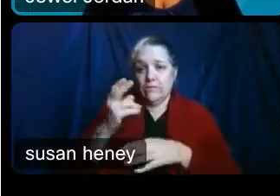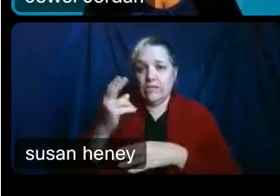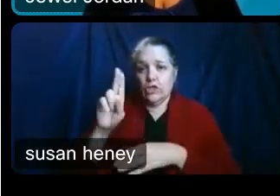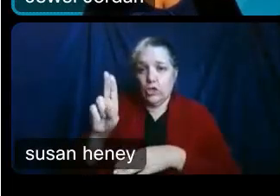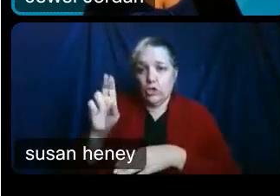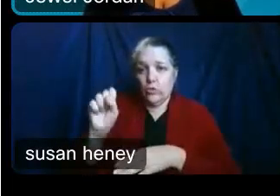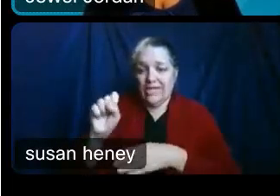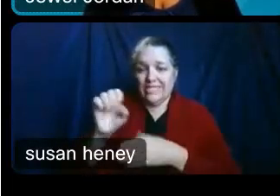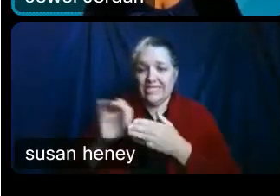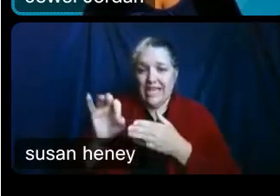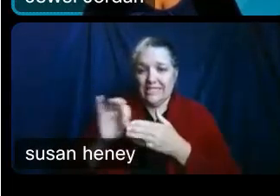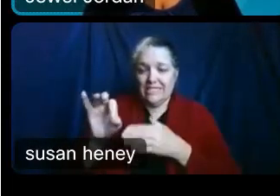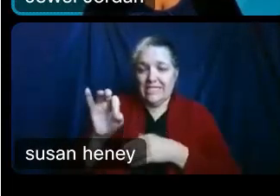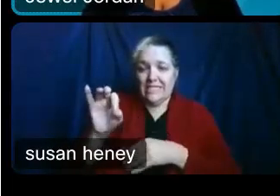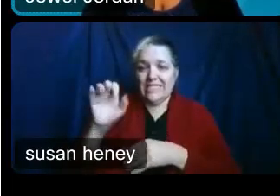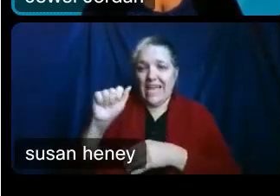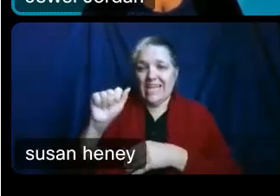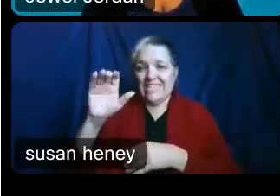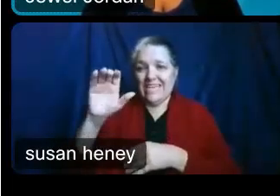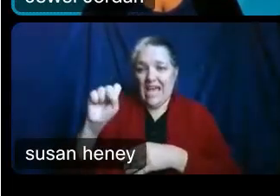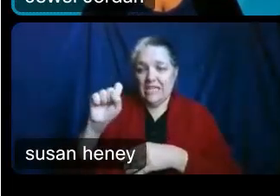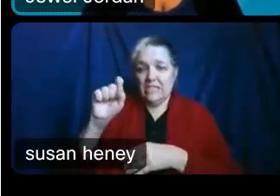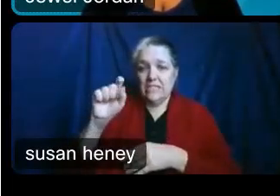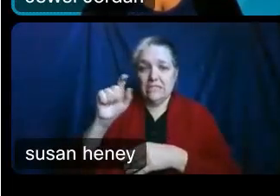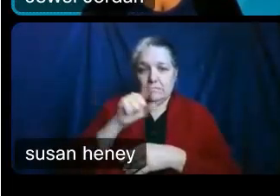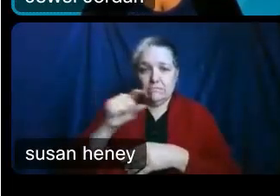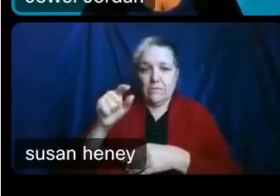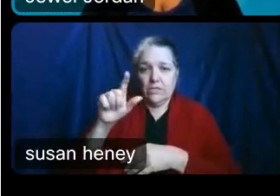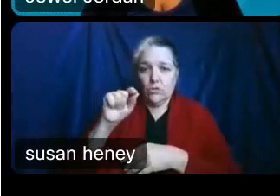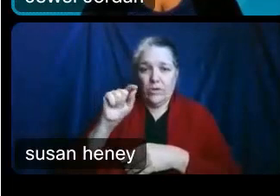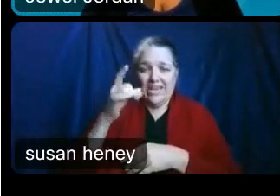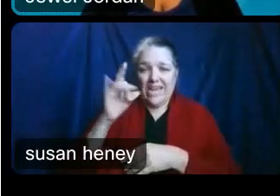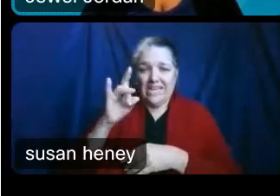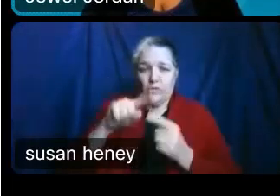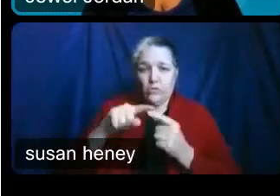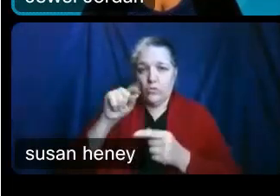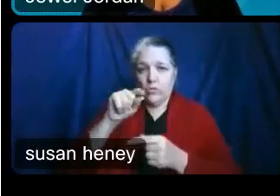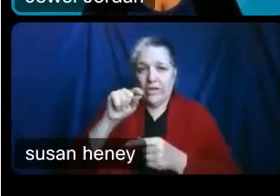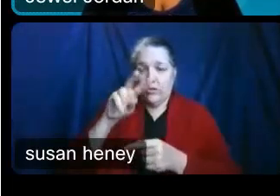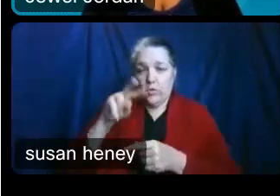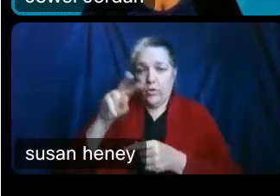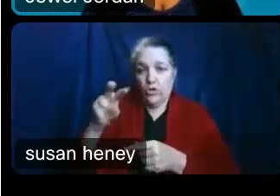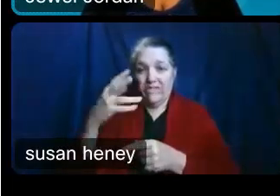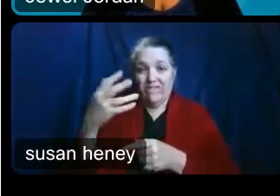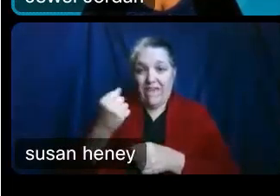JoAnn Green: Okay, fantastic. Thank you very much. Thank you.